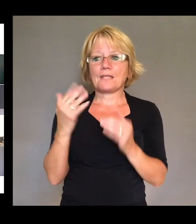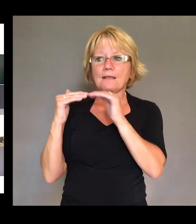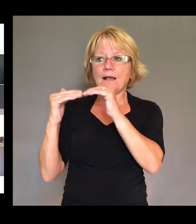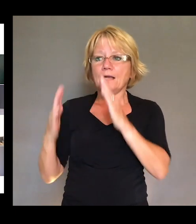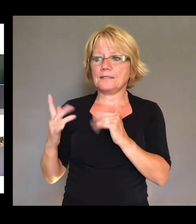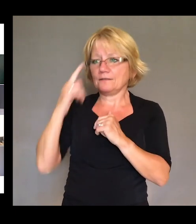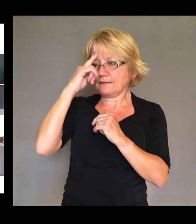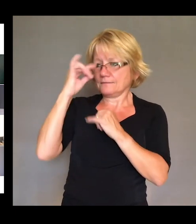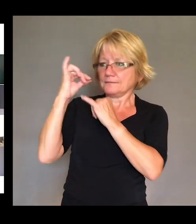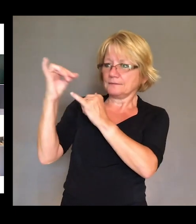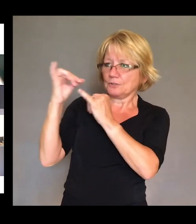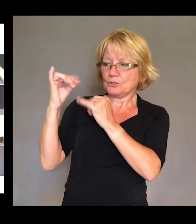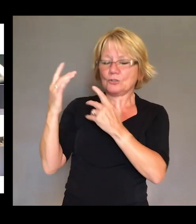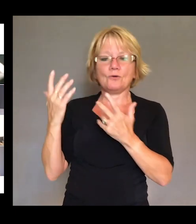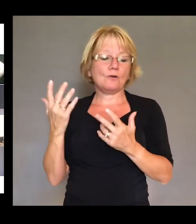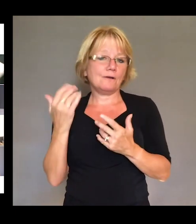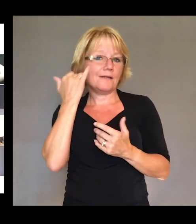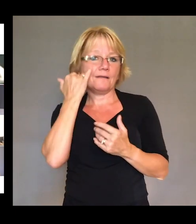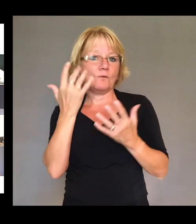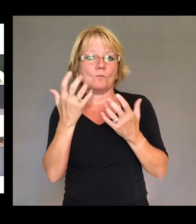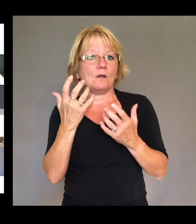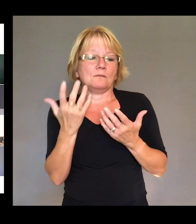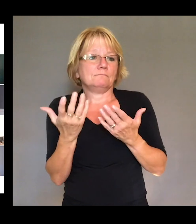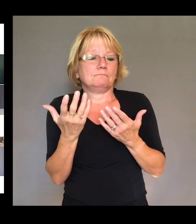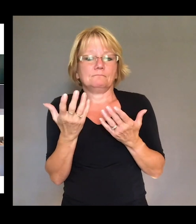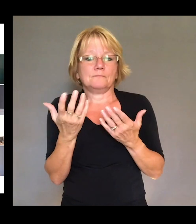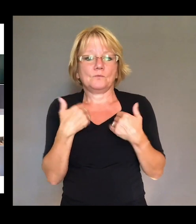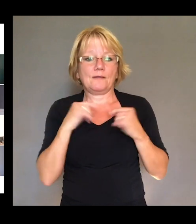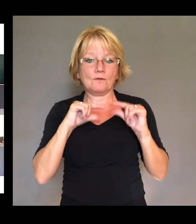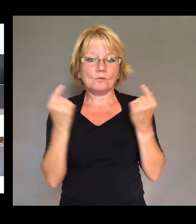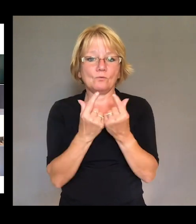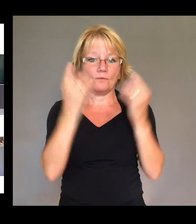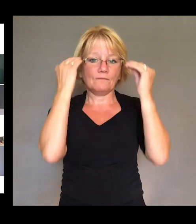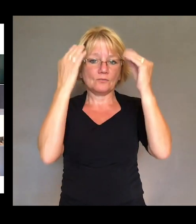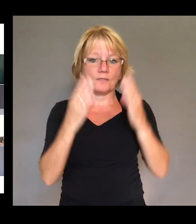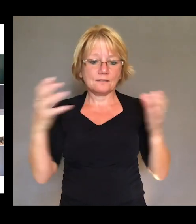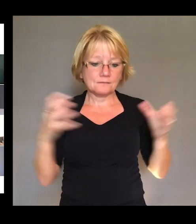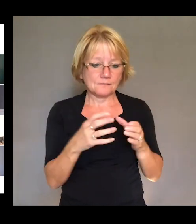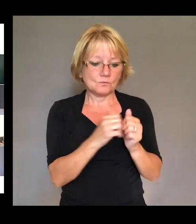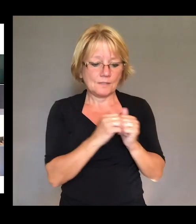if you find a colleague that's like-minded and you're like, or if you just wanna engage, you know, a group of educators